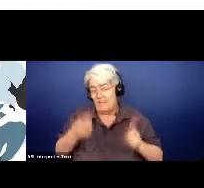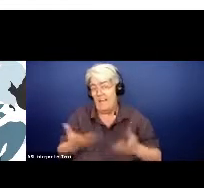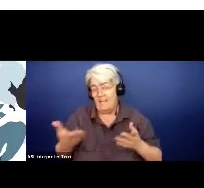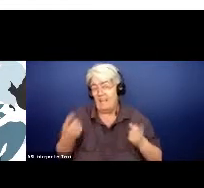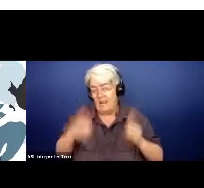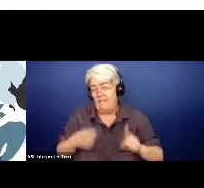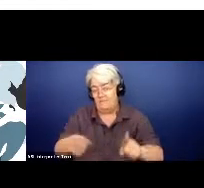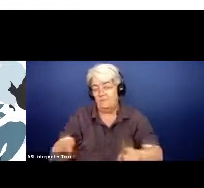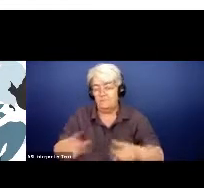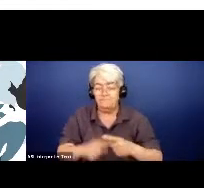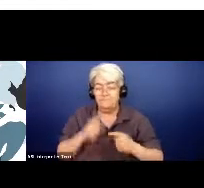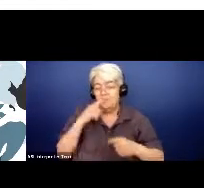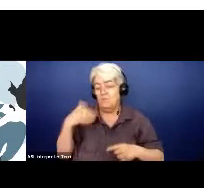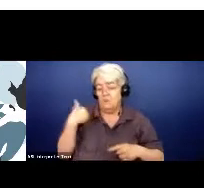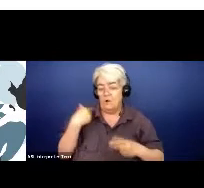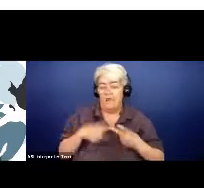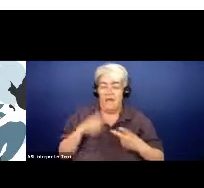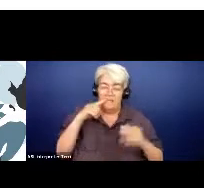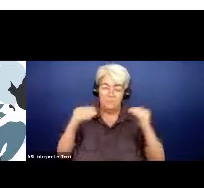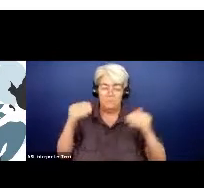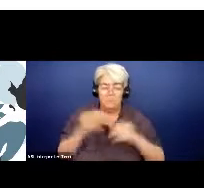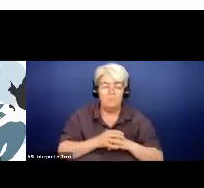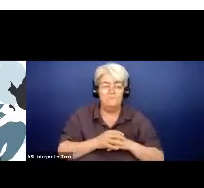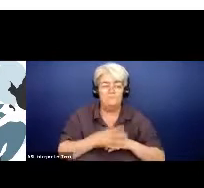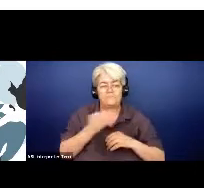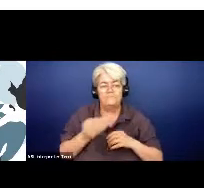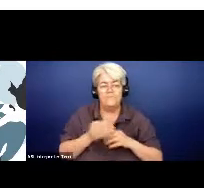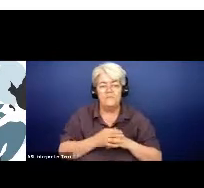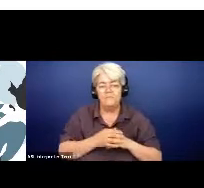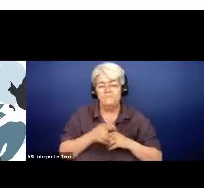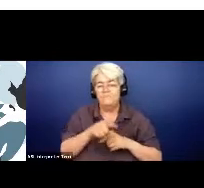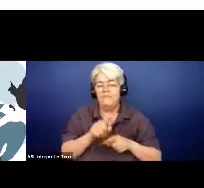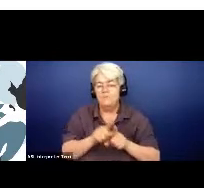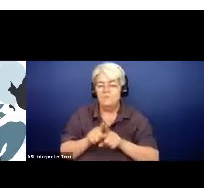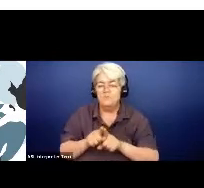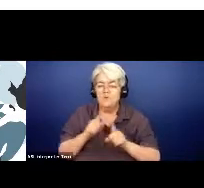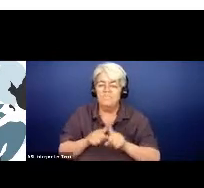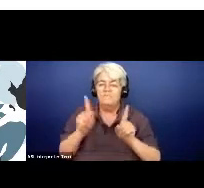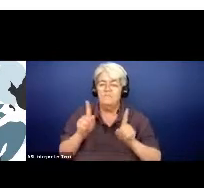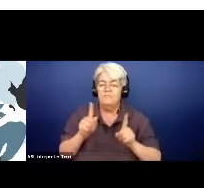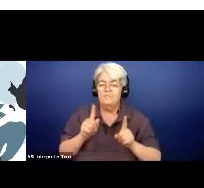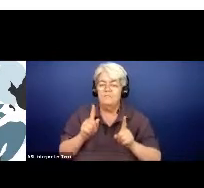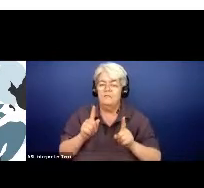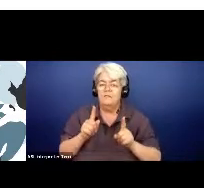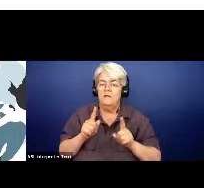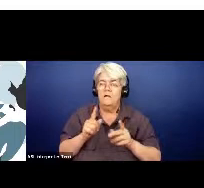system both juvenile and adult. There's also different intervention points or intercepts